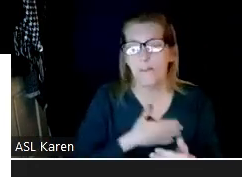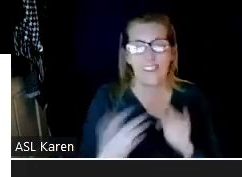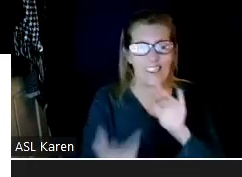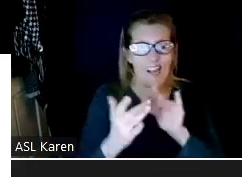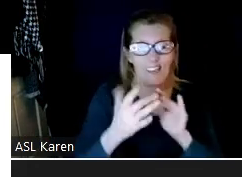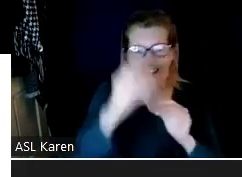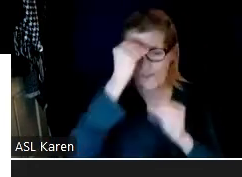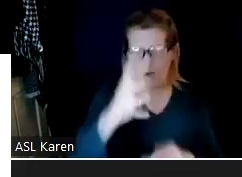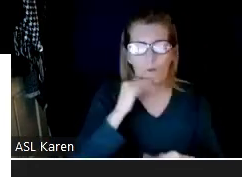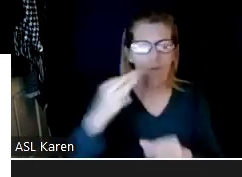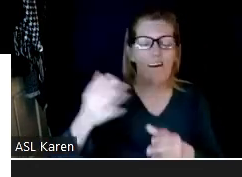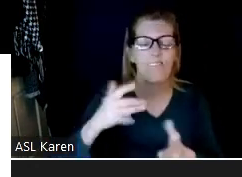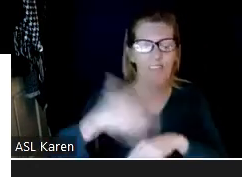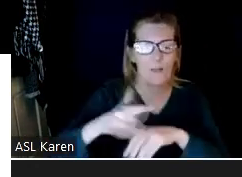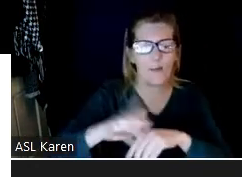And now we would appreciate hearing your questions and comments, we already have a few and if you have any more, please feel free to type your questions into the chat, raise your hand through zoom, or unmute, and ask your question, I'll go ahead